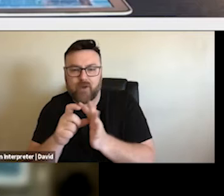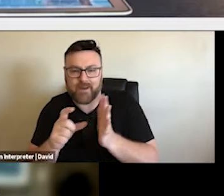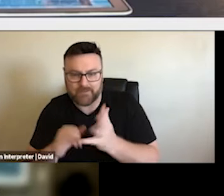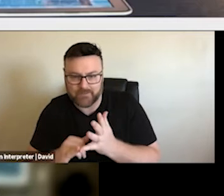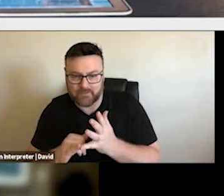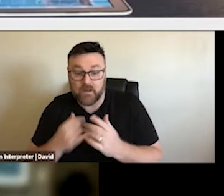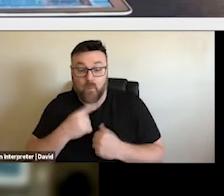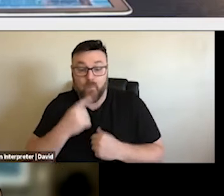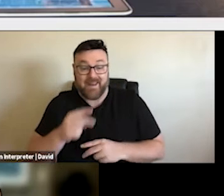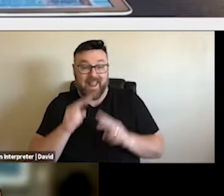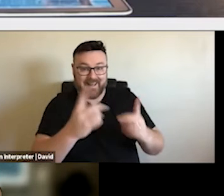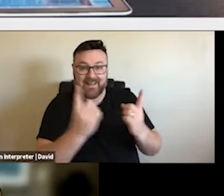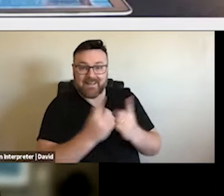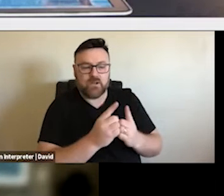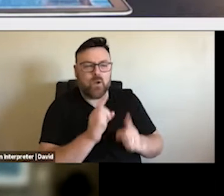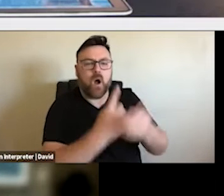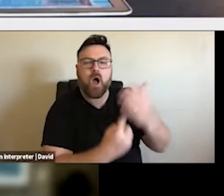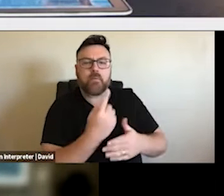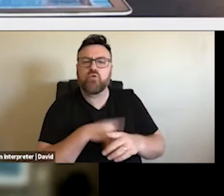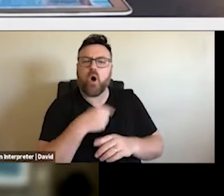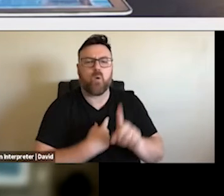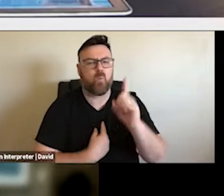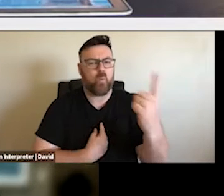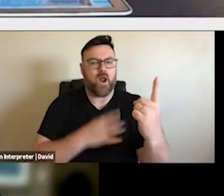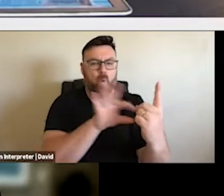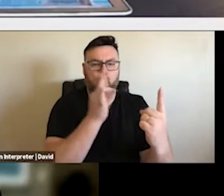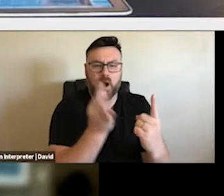not just going on in one organization, but across the sector and see how things are changing